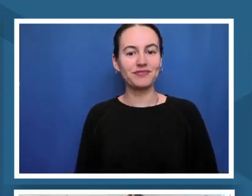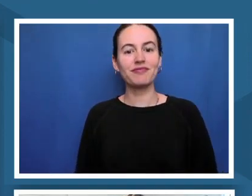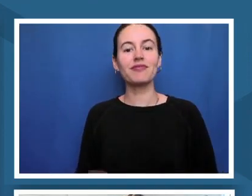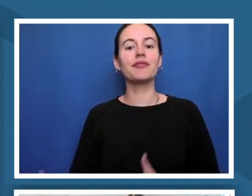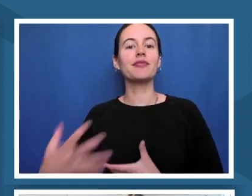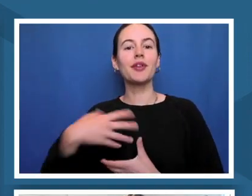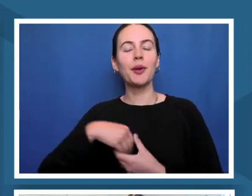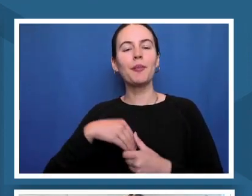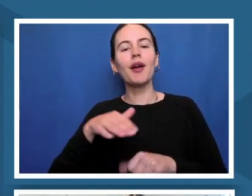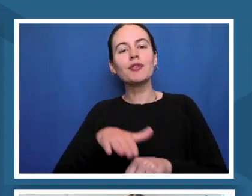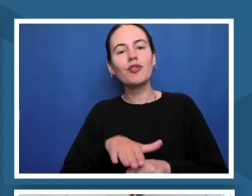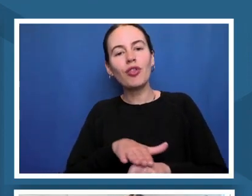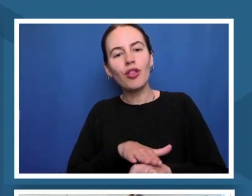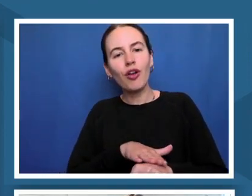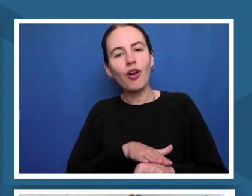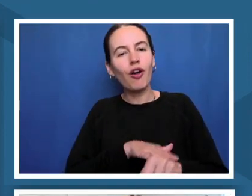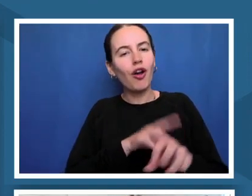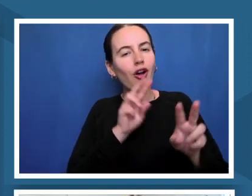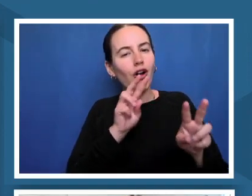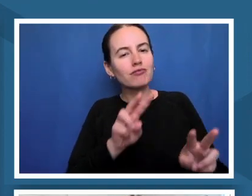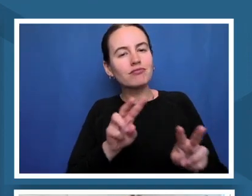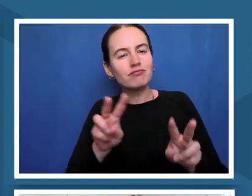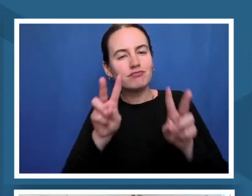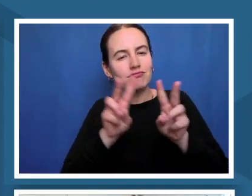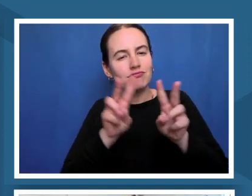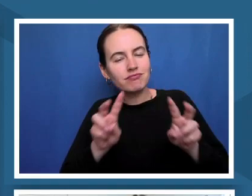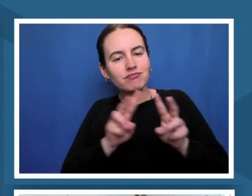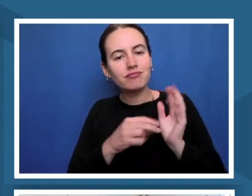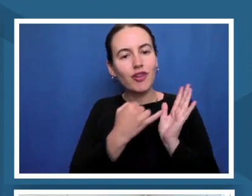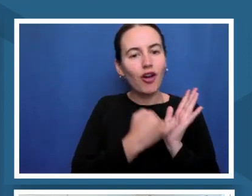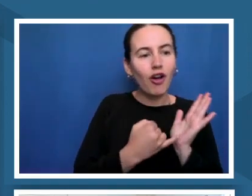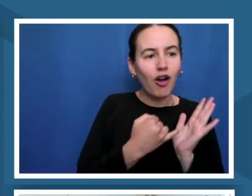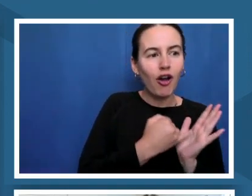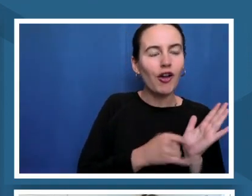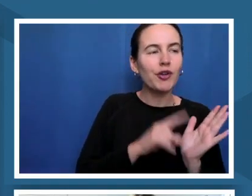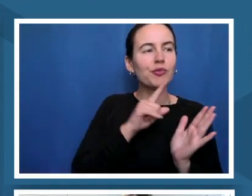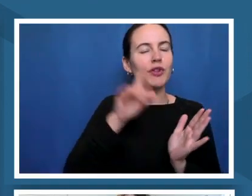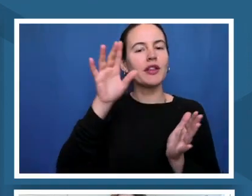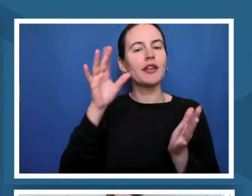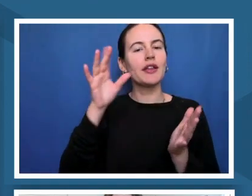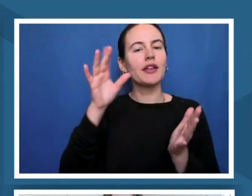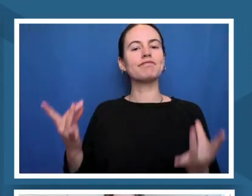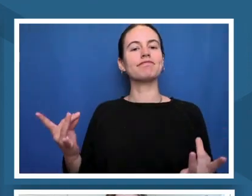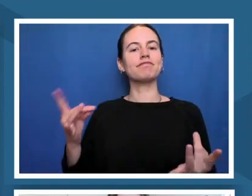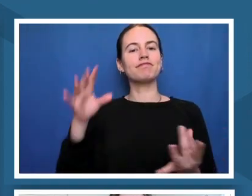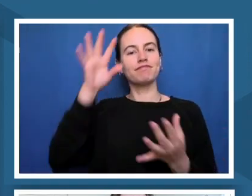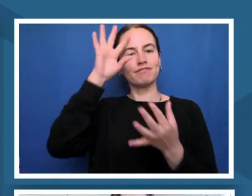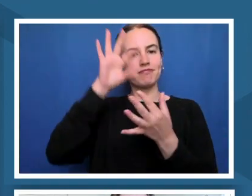at art and mindful movement so now i'll turn it